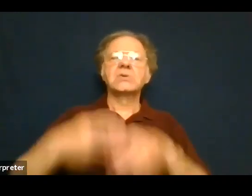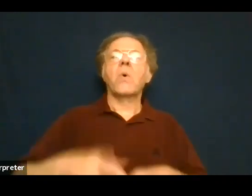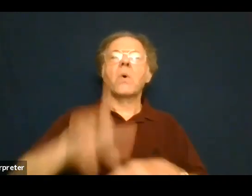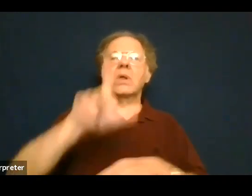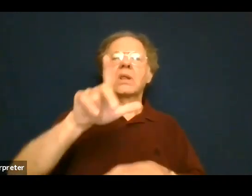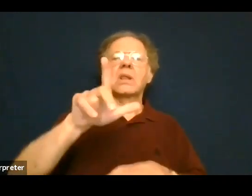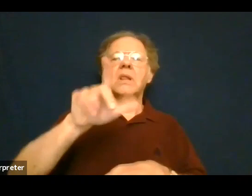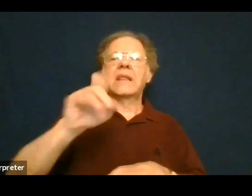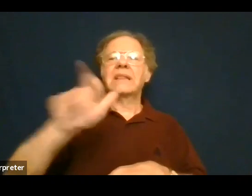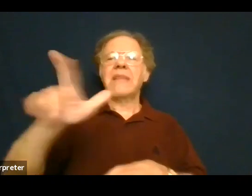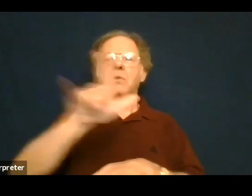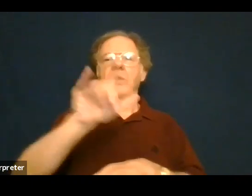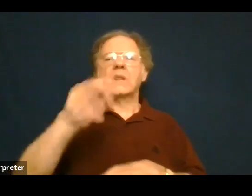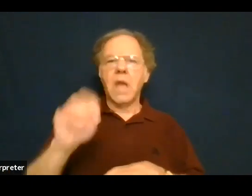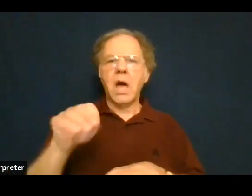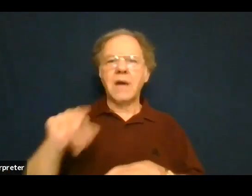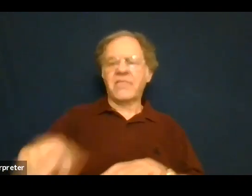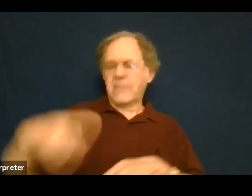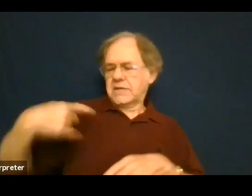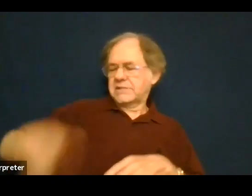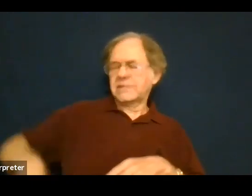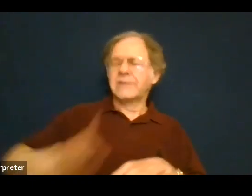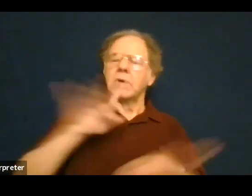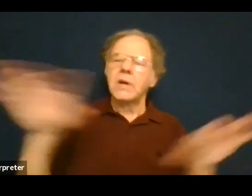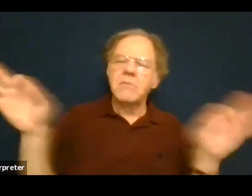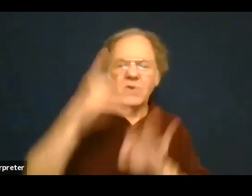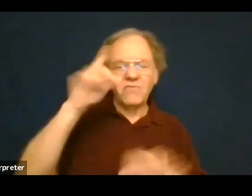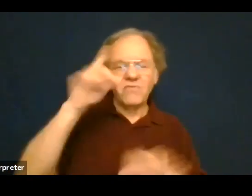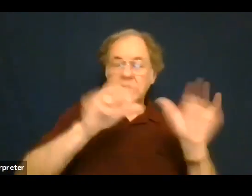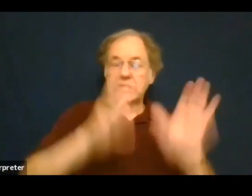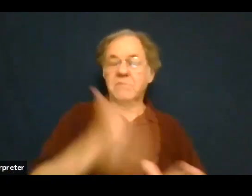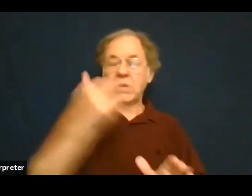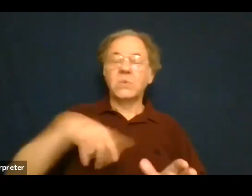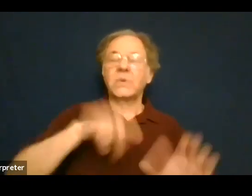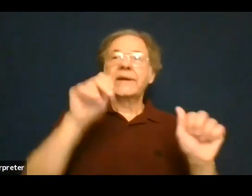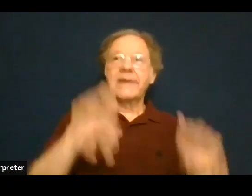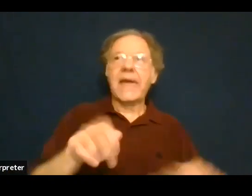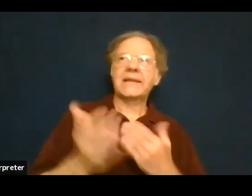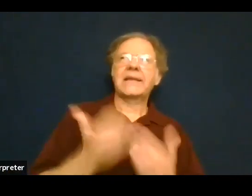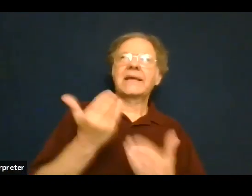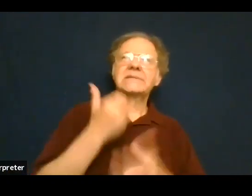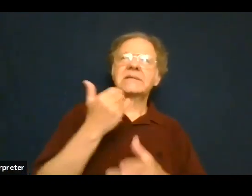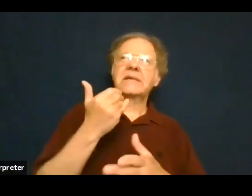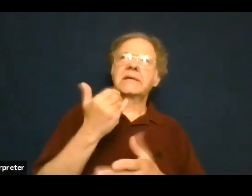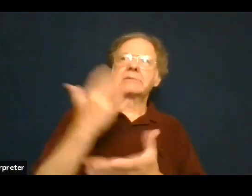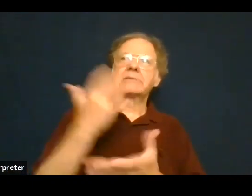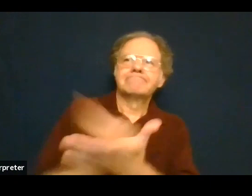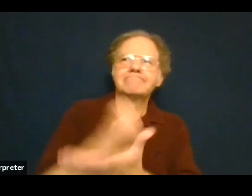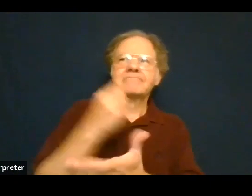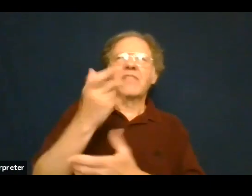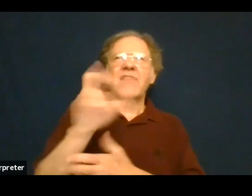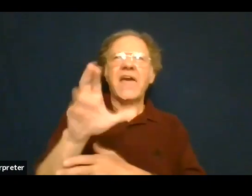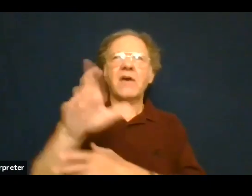And this is really important for scientists, because we're able to easily access the hair cells for some of our experiments.